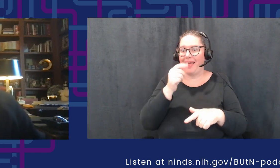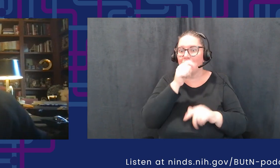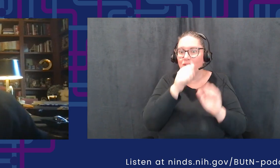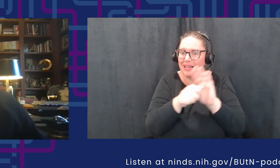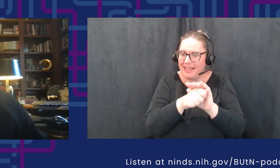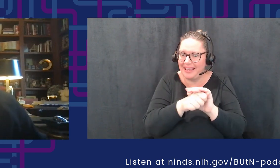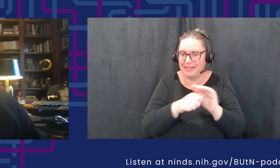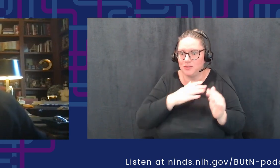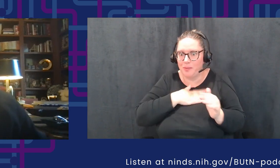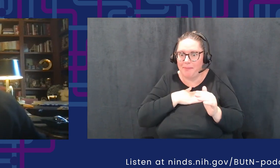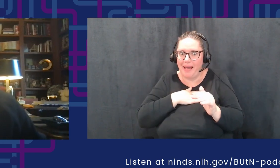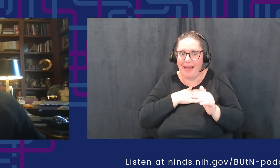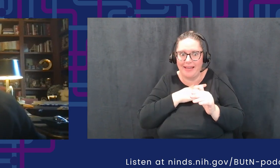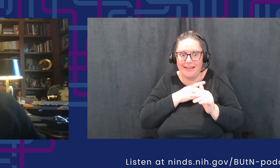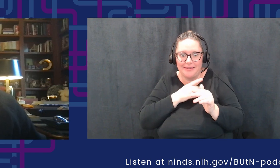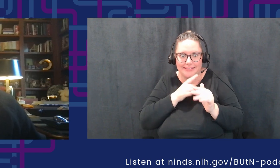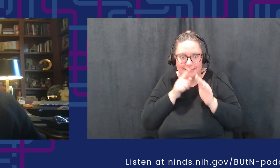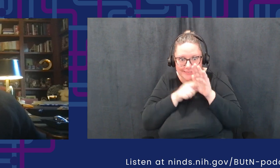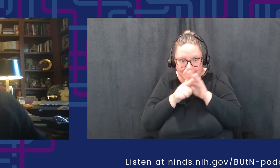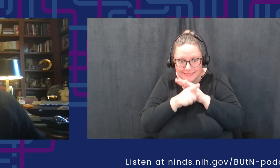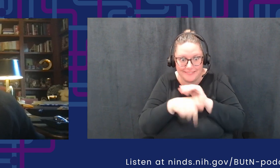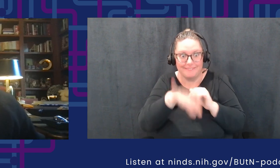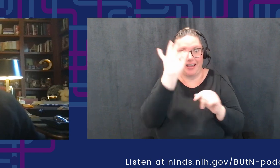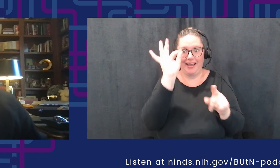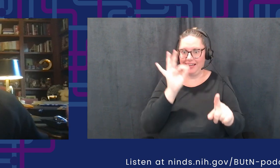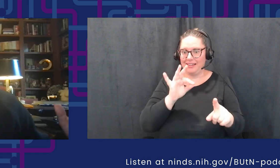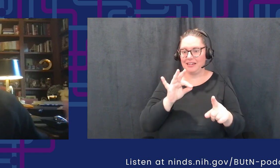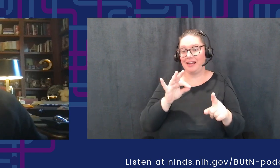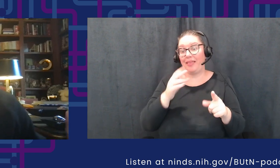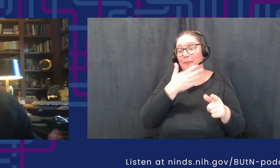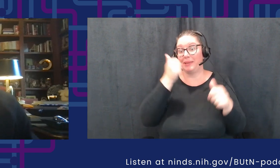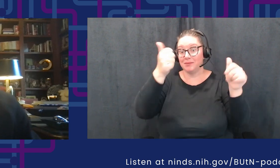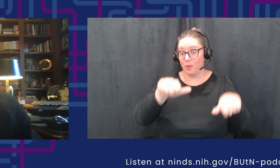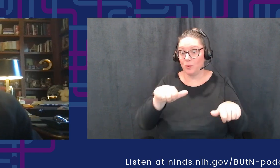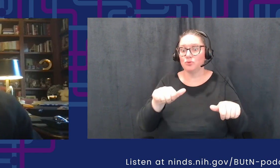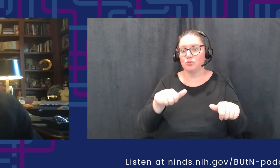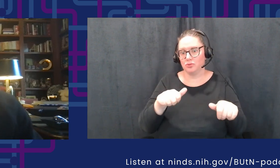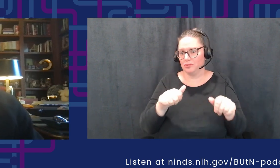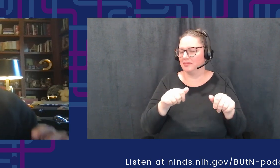And your secret is to find those pearls. And the best posters are the ones that follow the same principle.